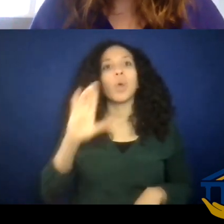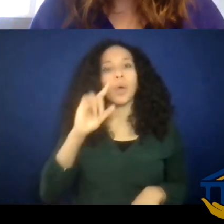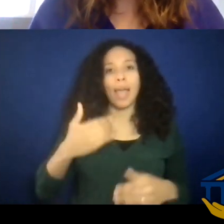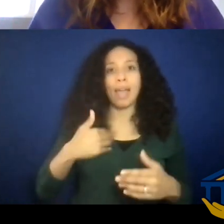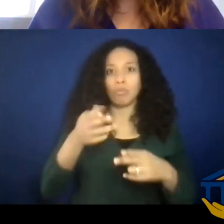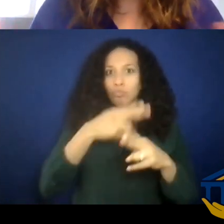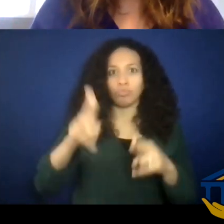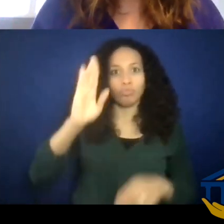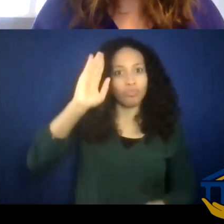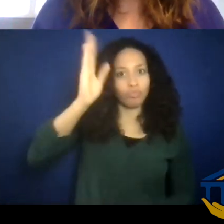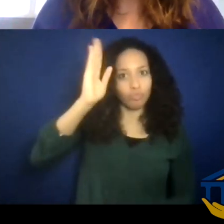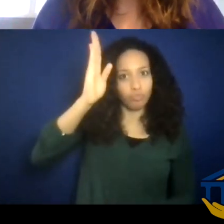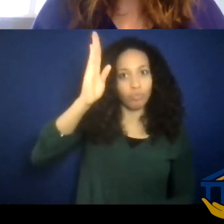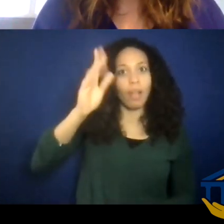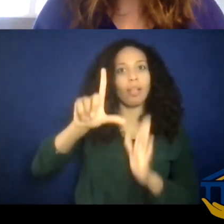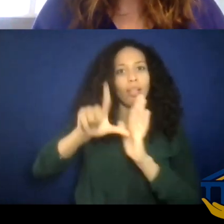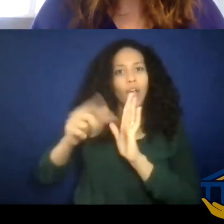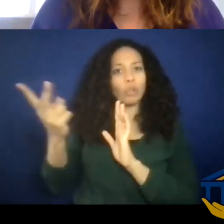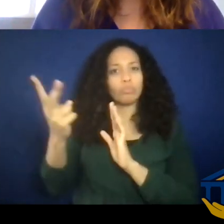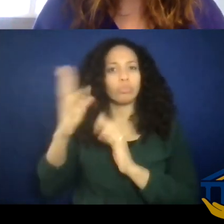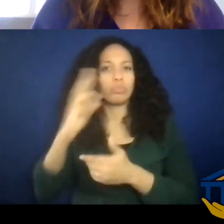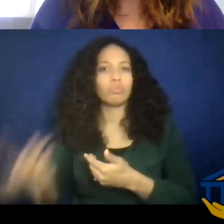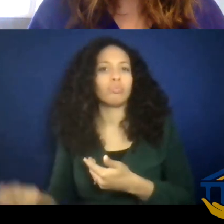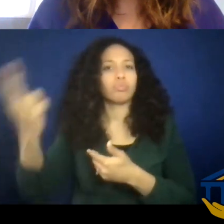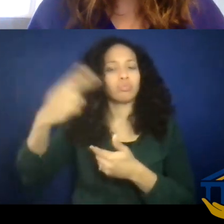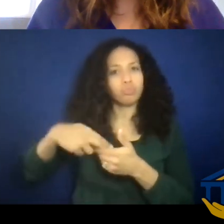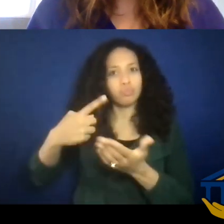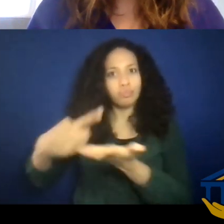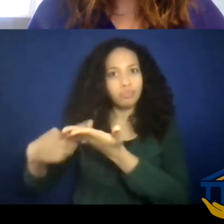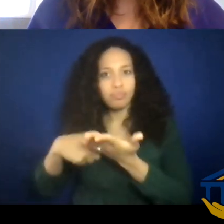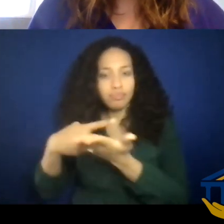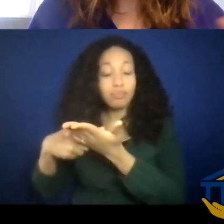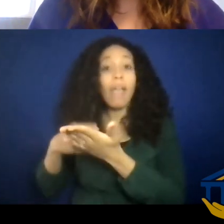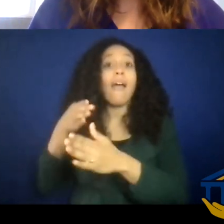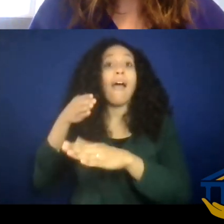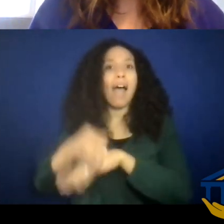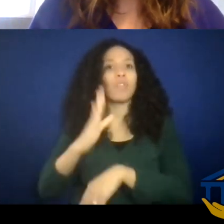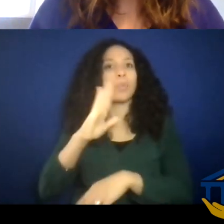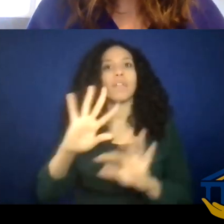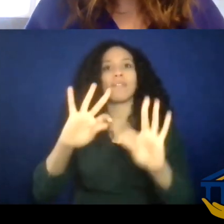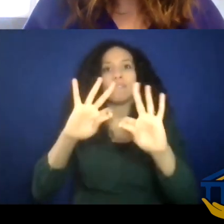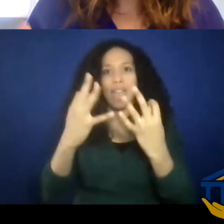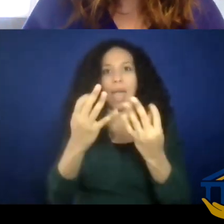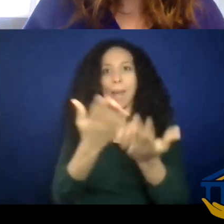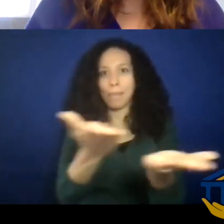and then discussion with families after. The powerpoint will be available. I did make the